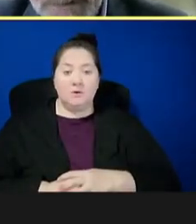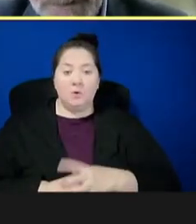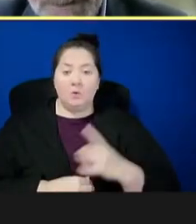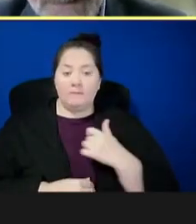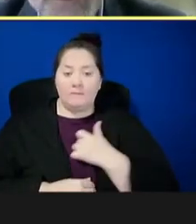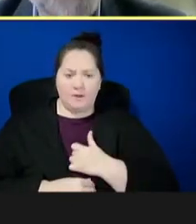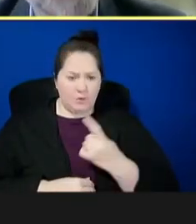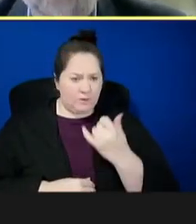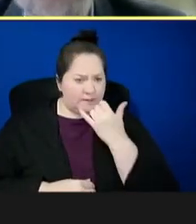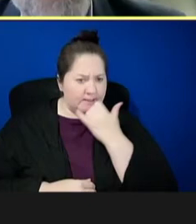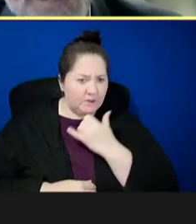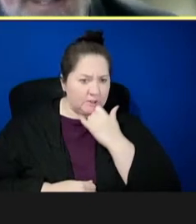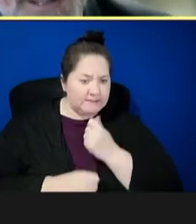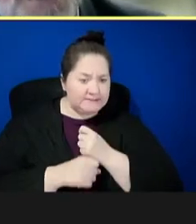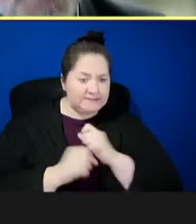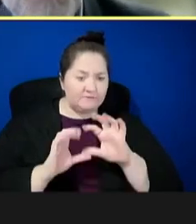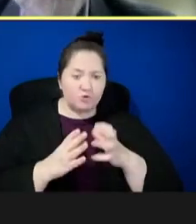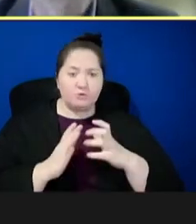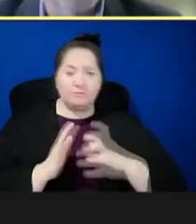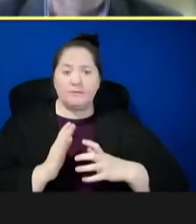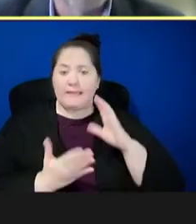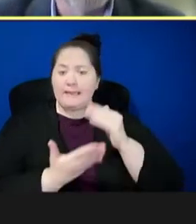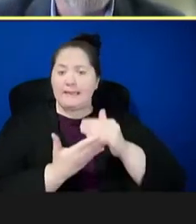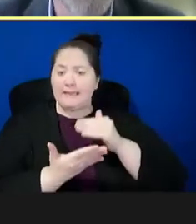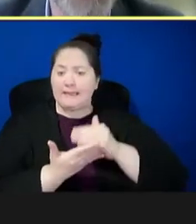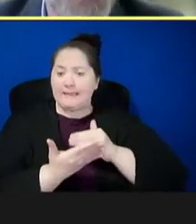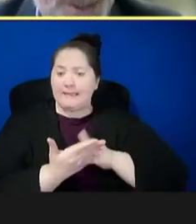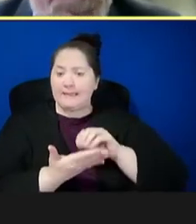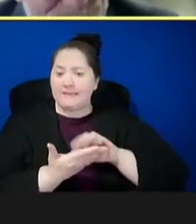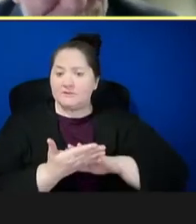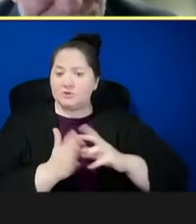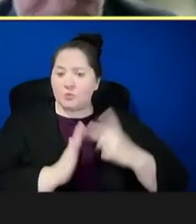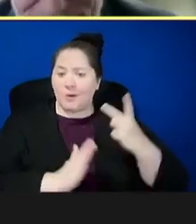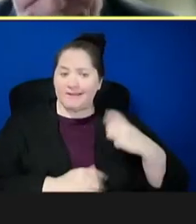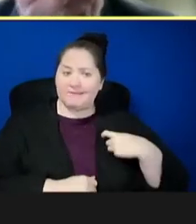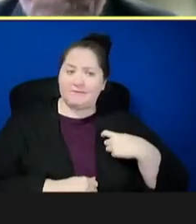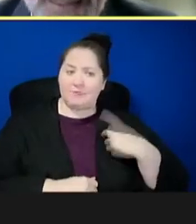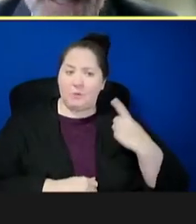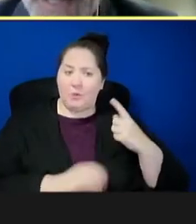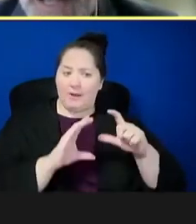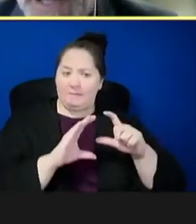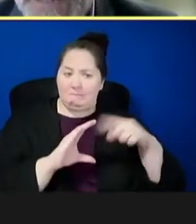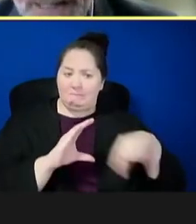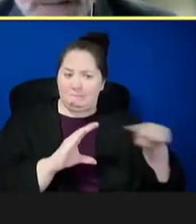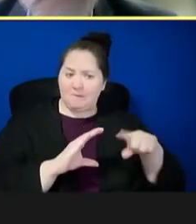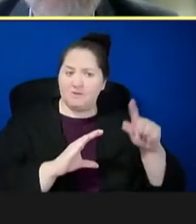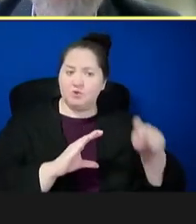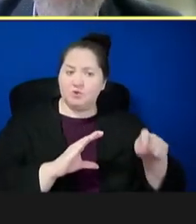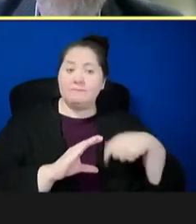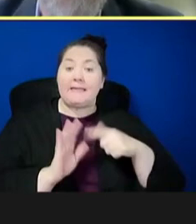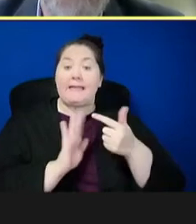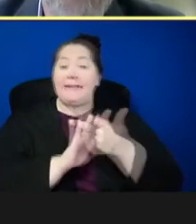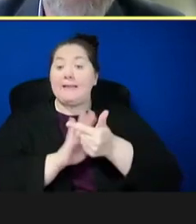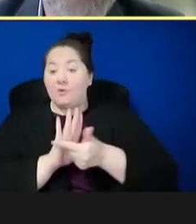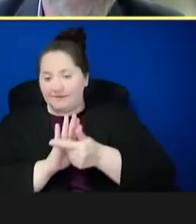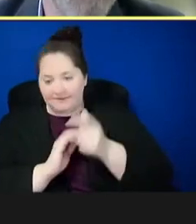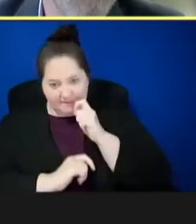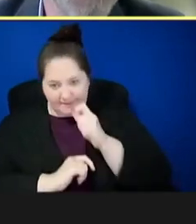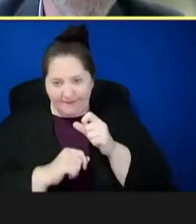the safety group is listed twice. So one of those circles should read legal because these kind of